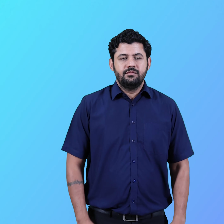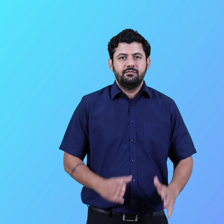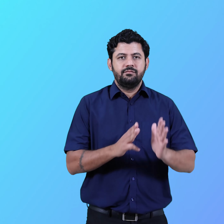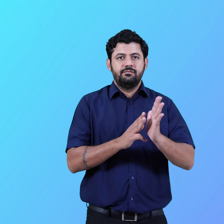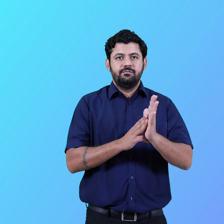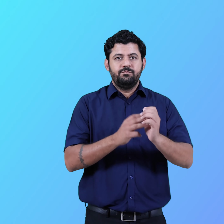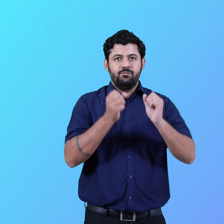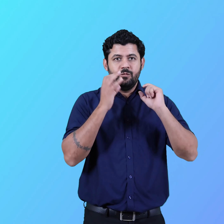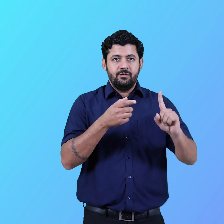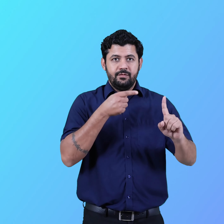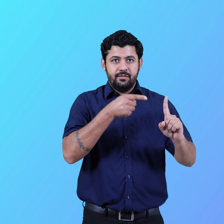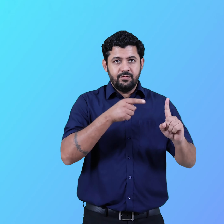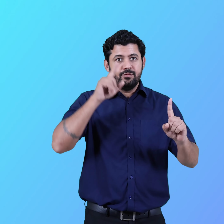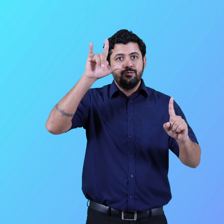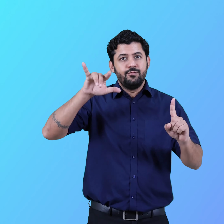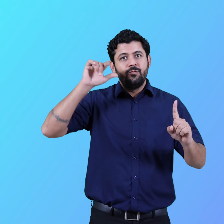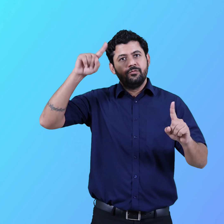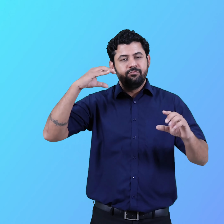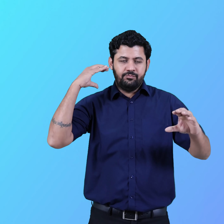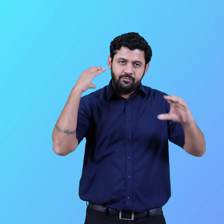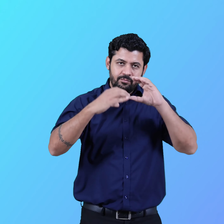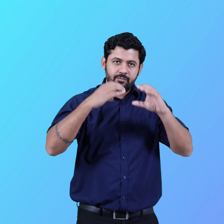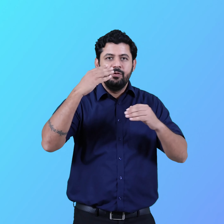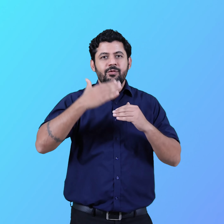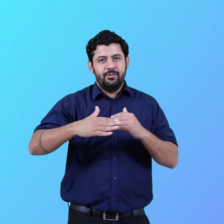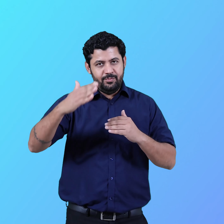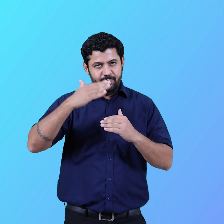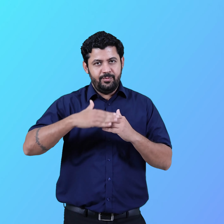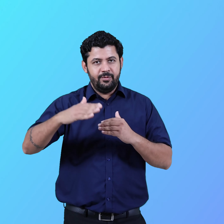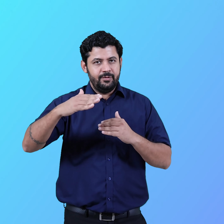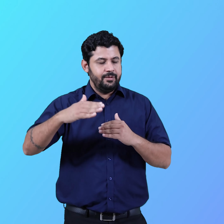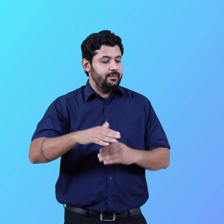Again the LORD said to Moses,